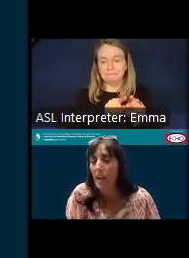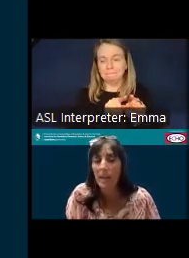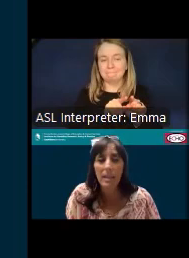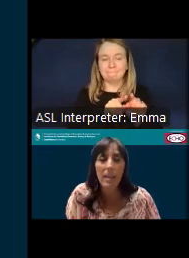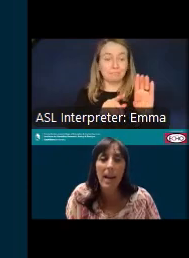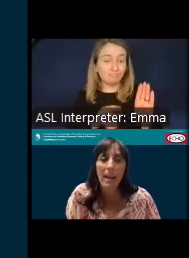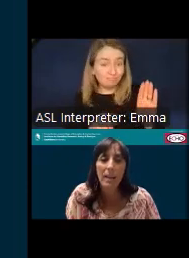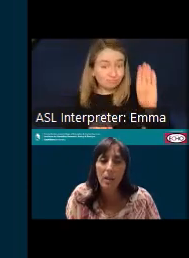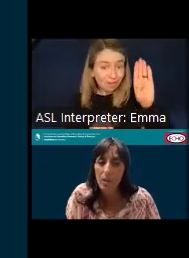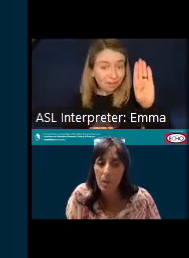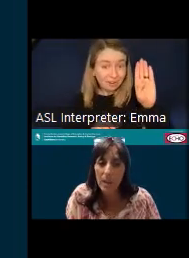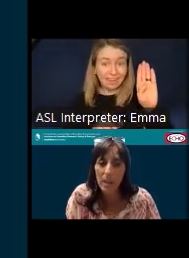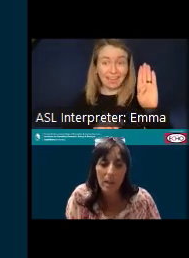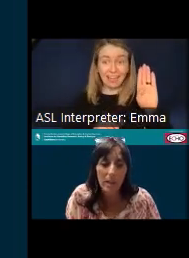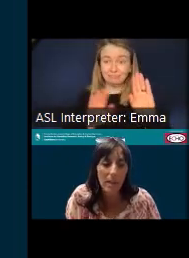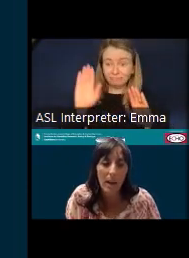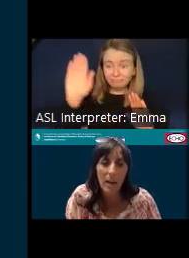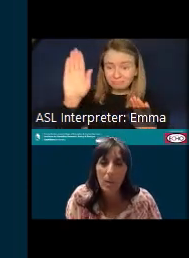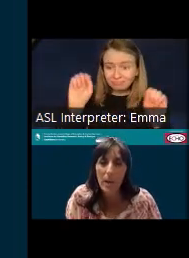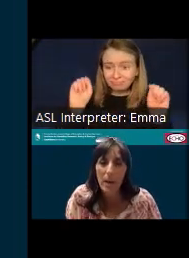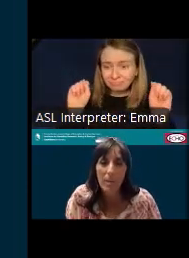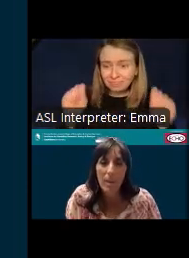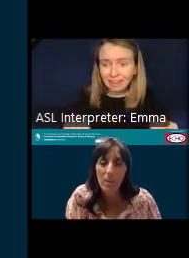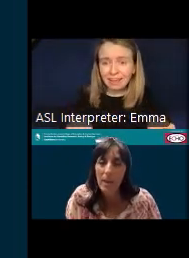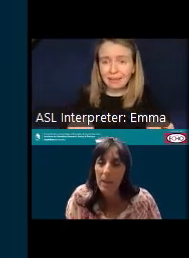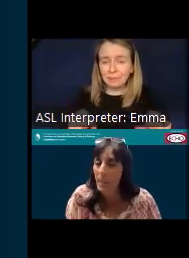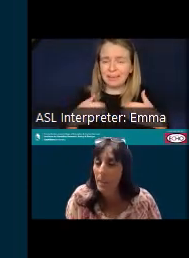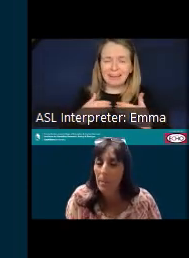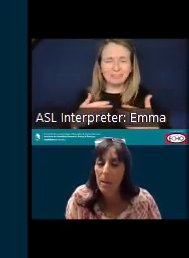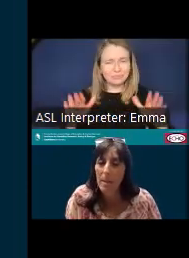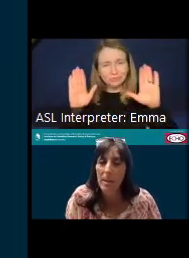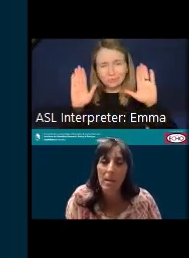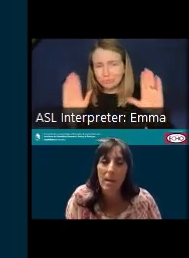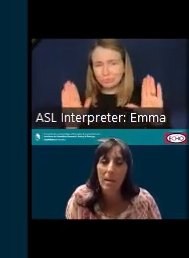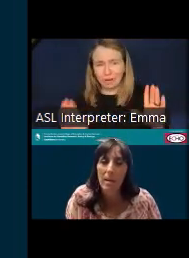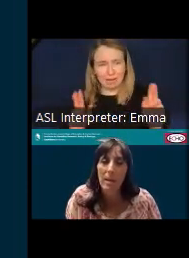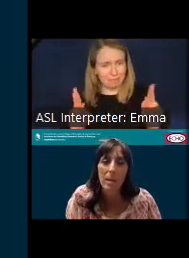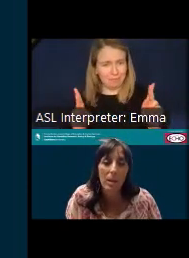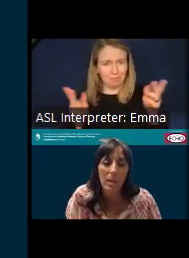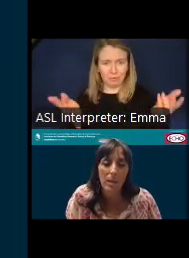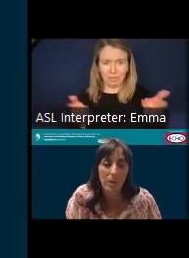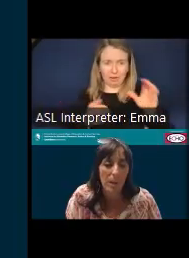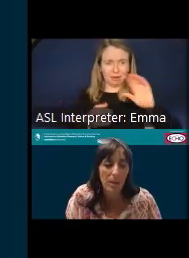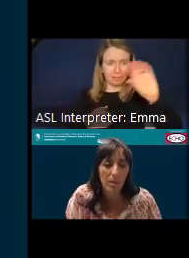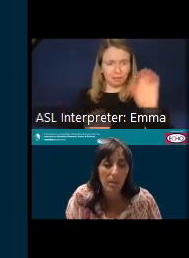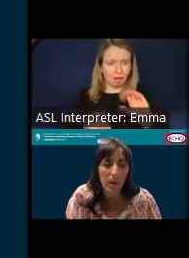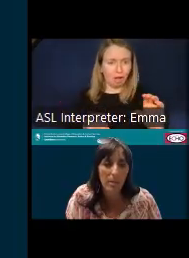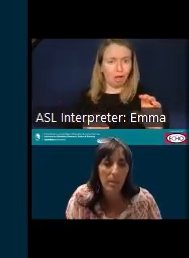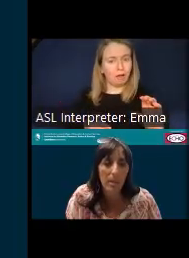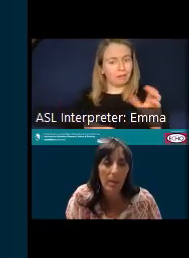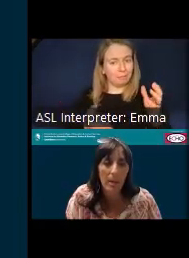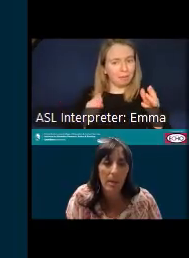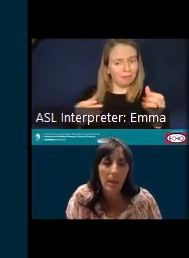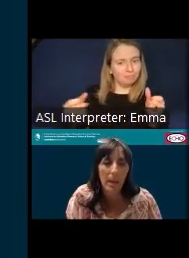hand to ask your questions. We have some great people on this call that your question would probably be able to get